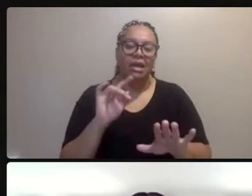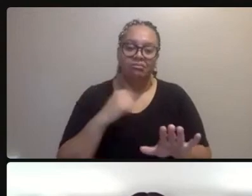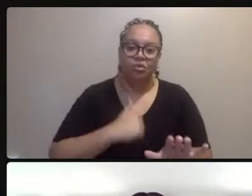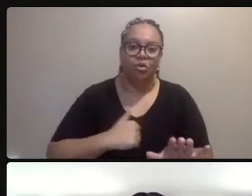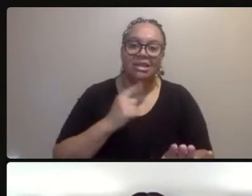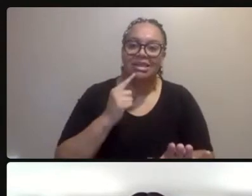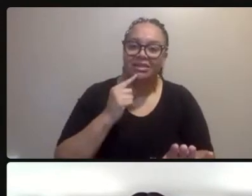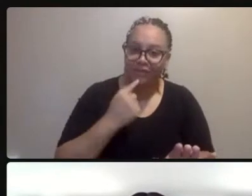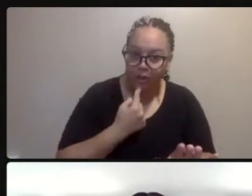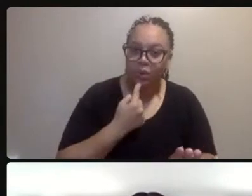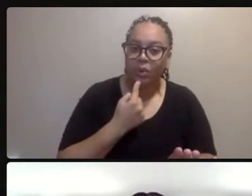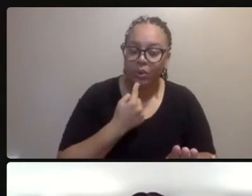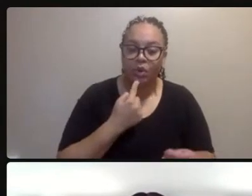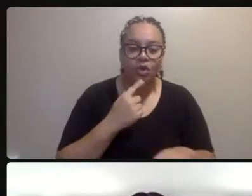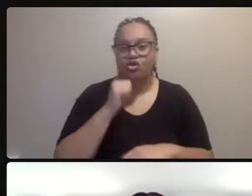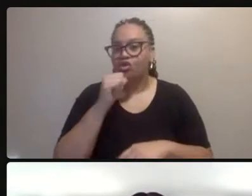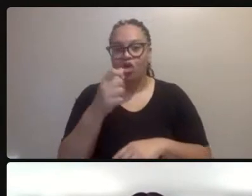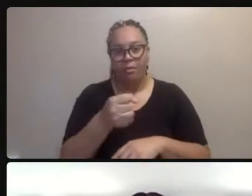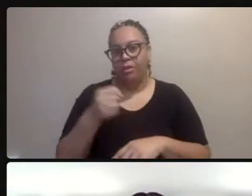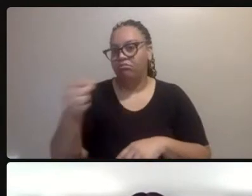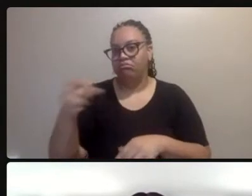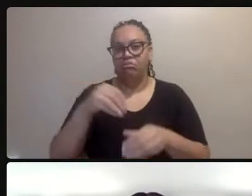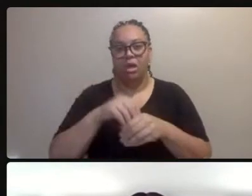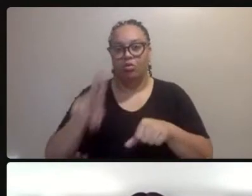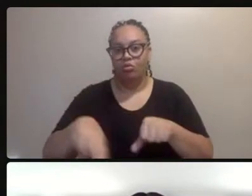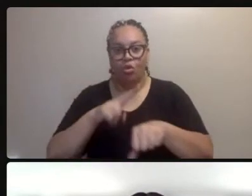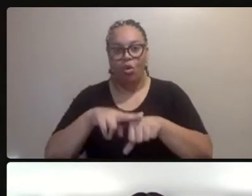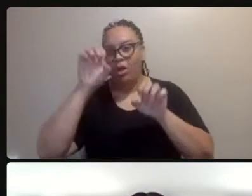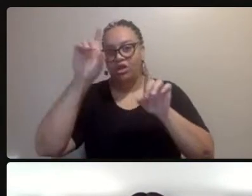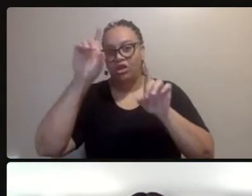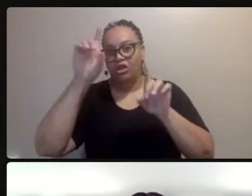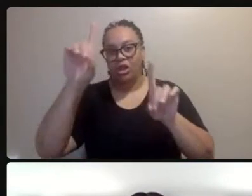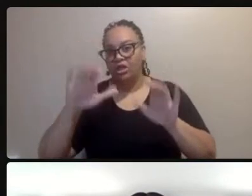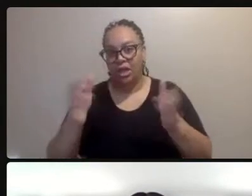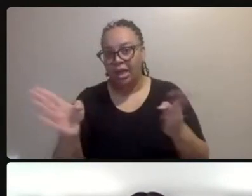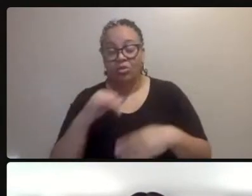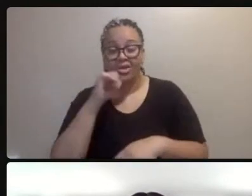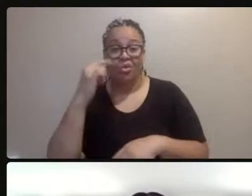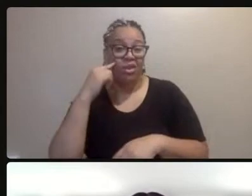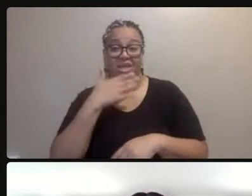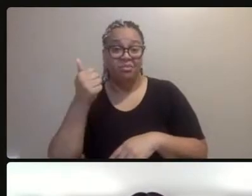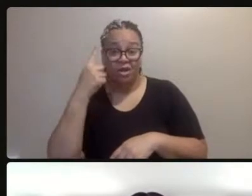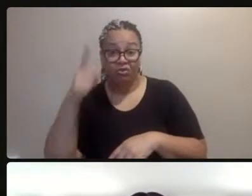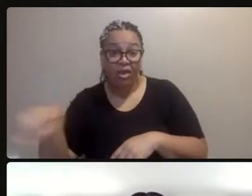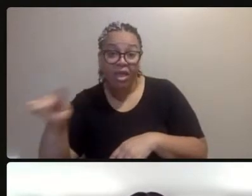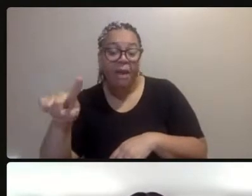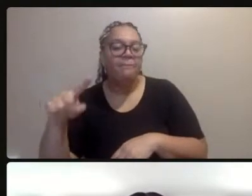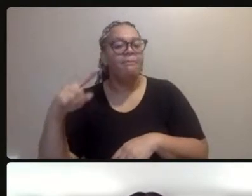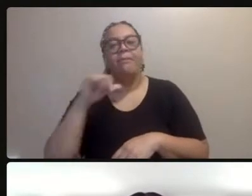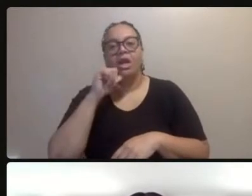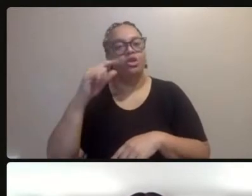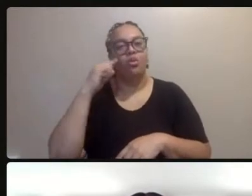OR ACADEMIC NEEDS.